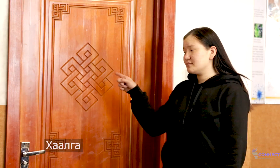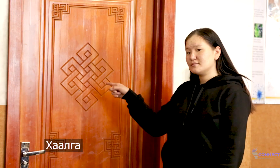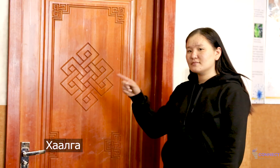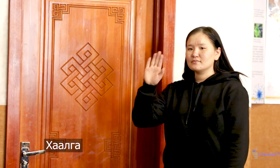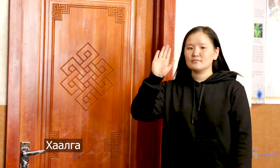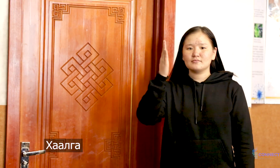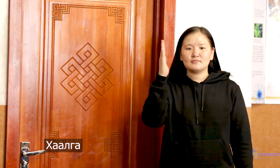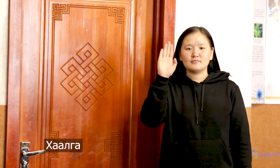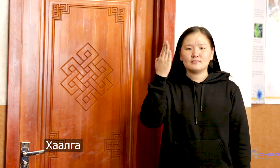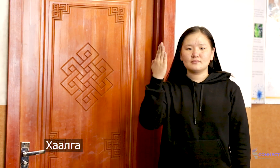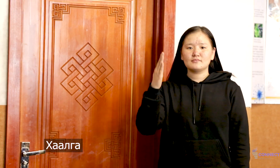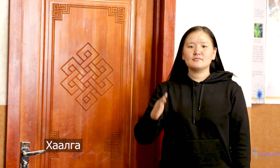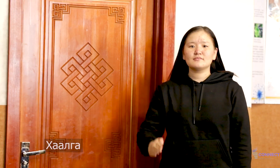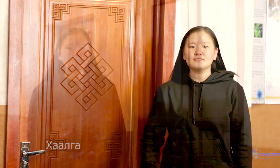door